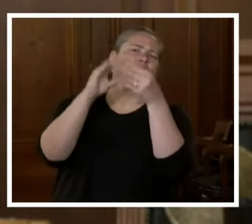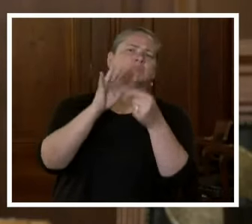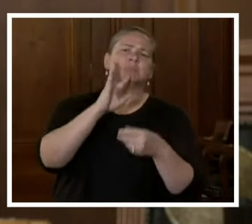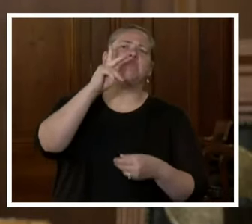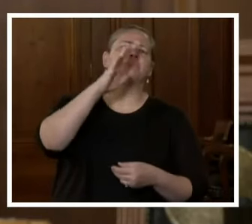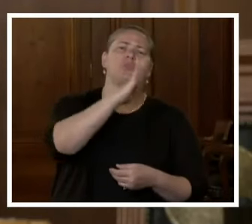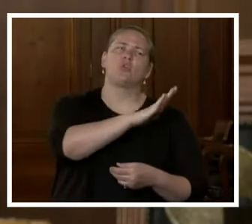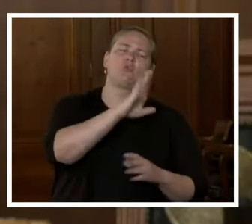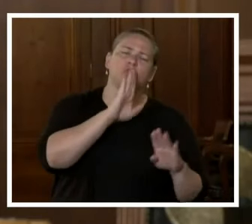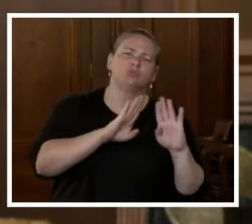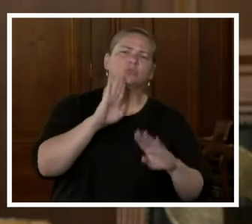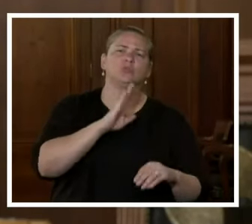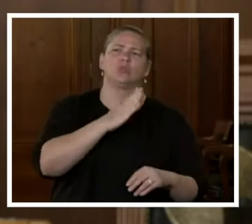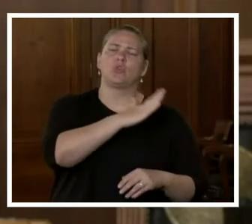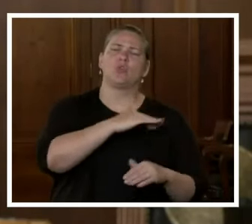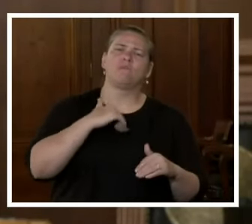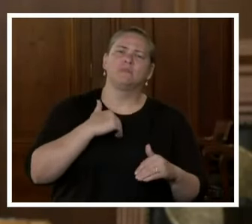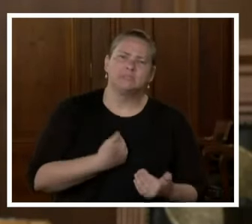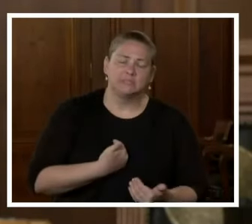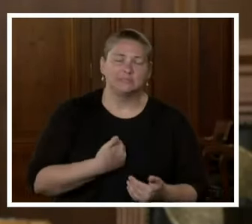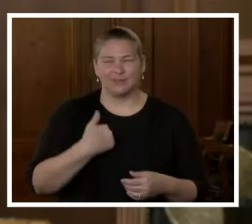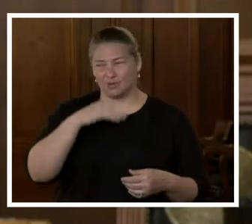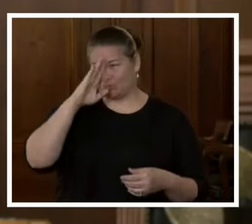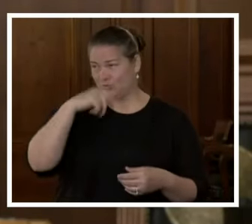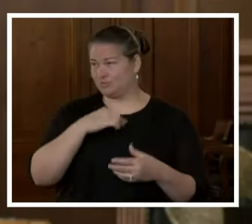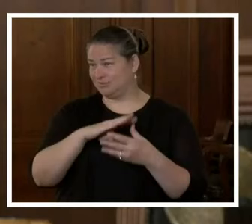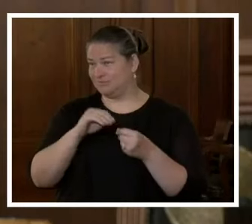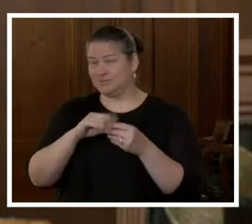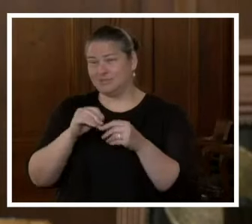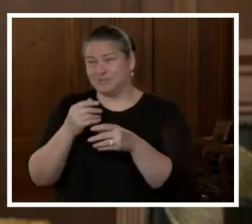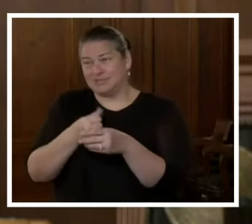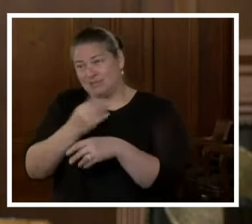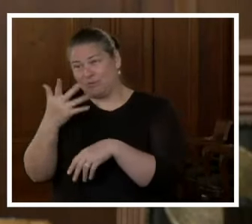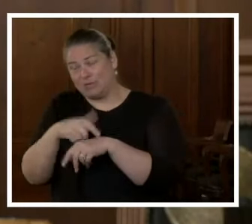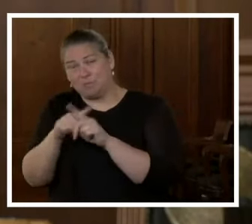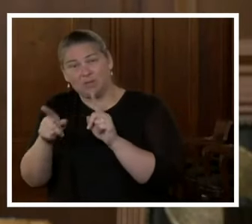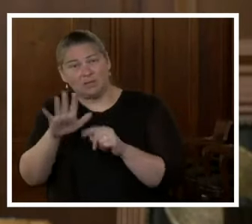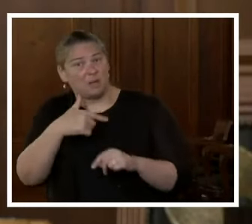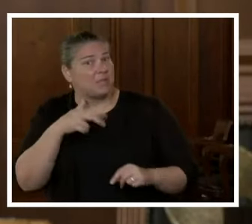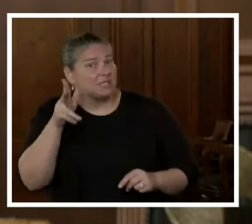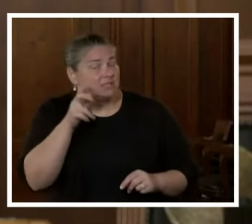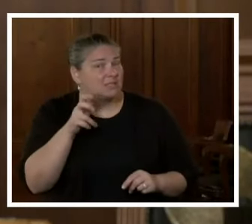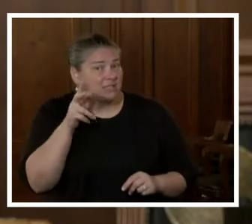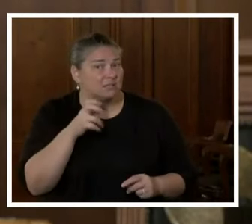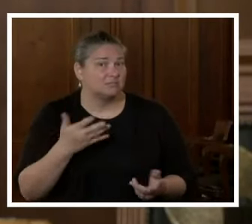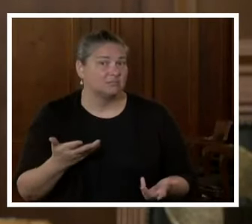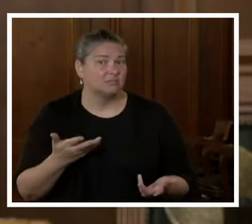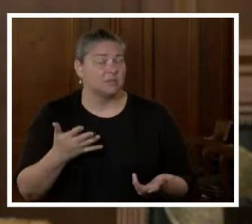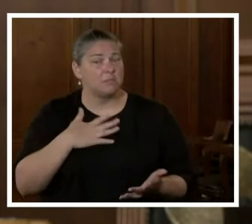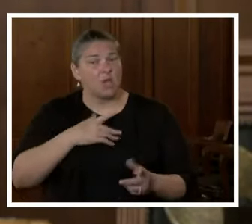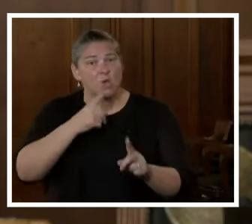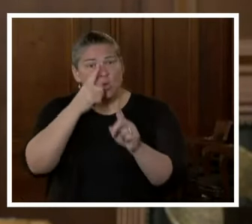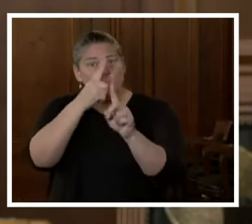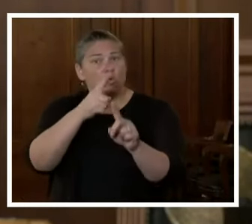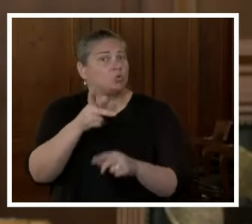I KNOW THAT THEY WERE WAITING TO ANNOUNCE IT, AND I'M GOING TO --